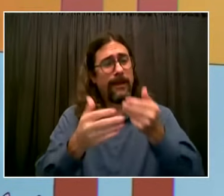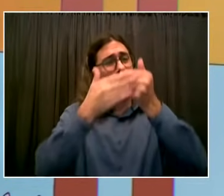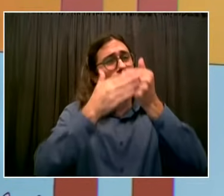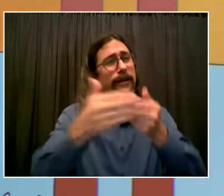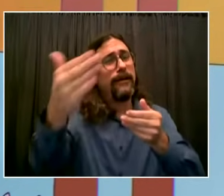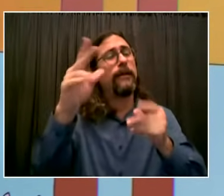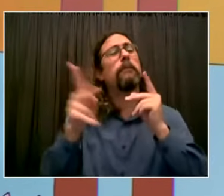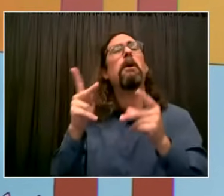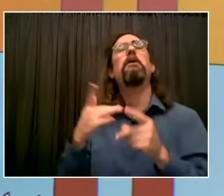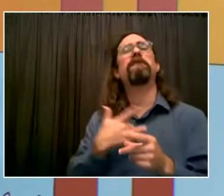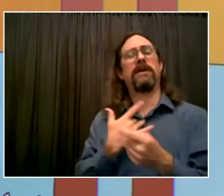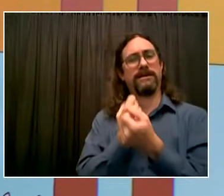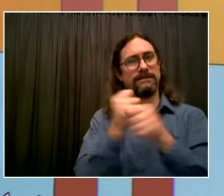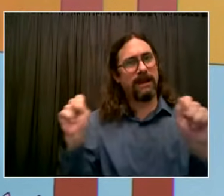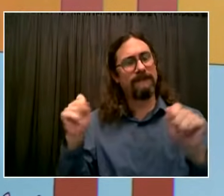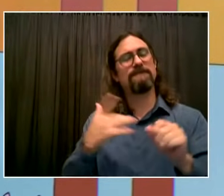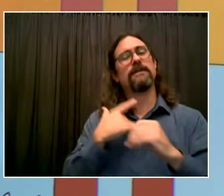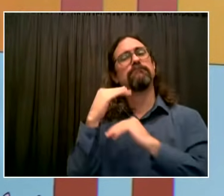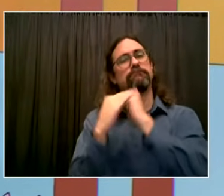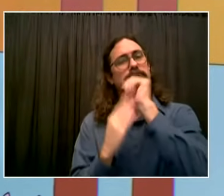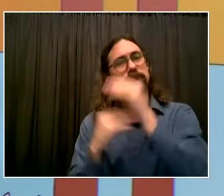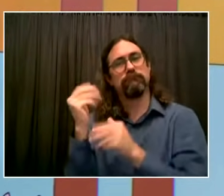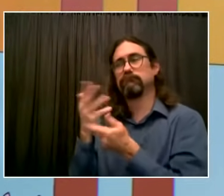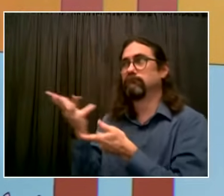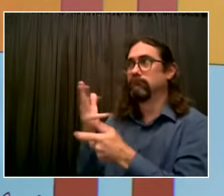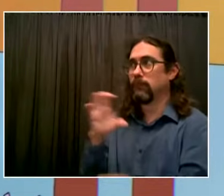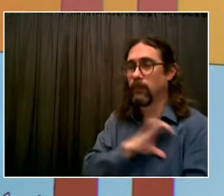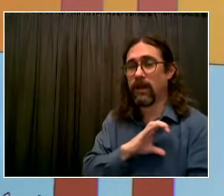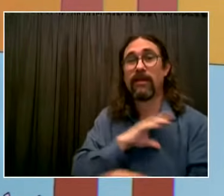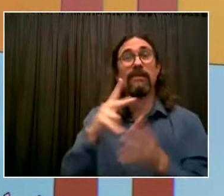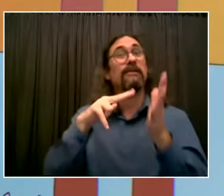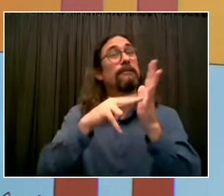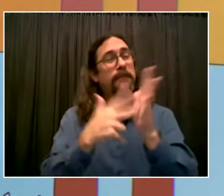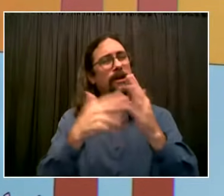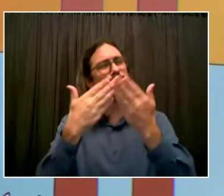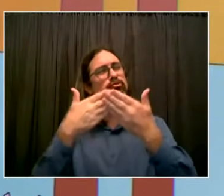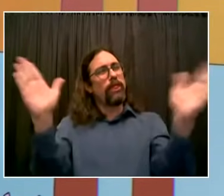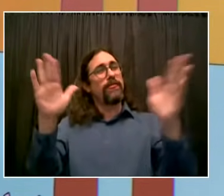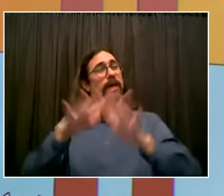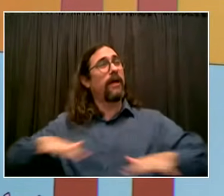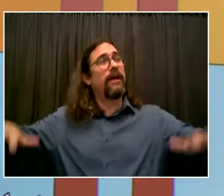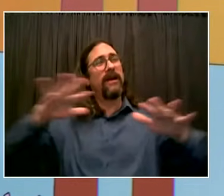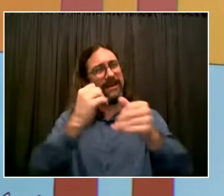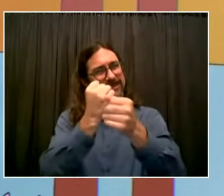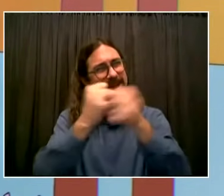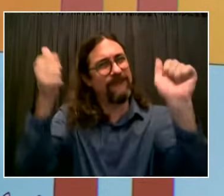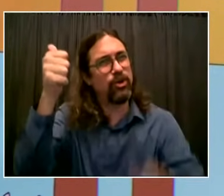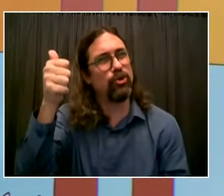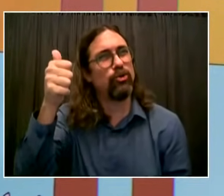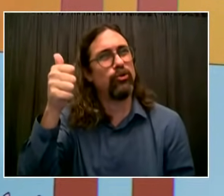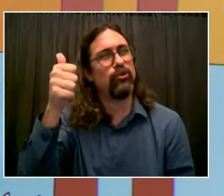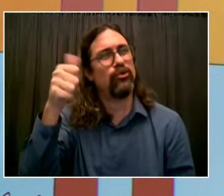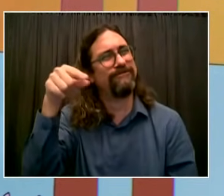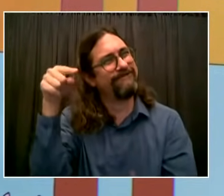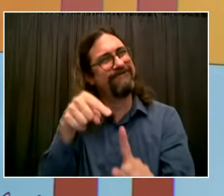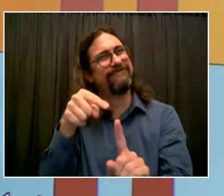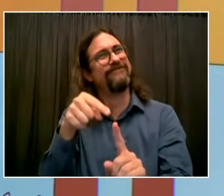YOU FOR THE EXTRAORDINARY WORK THAT YOU DO FOR THE COMMUNITY. IT'S DEEPLY APPRECIATED. THANK YOU.